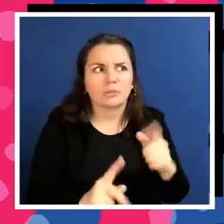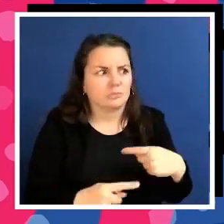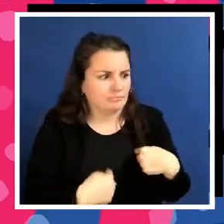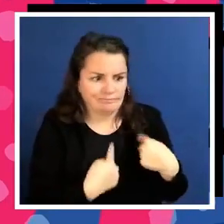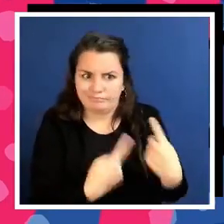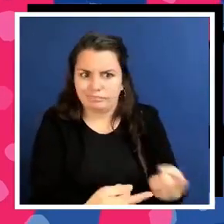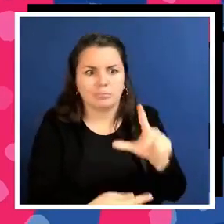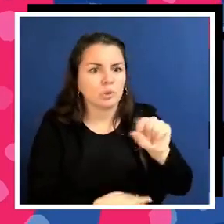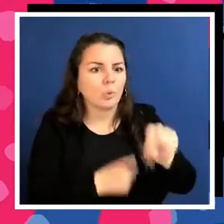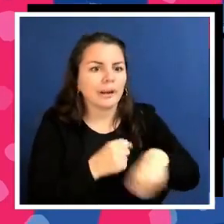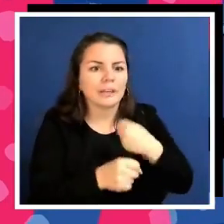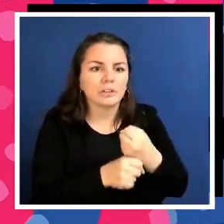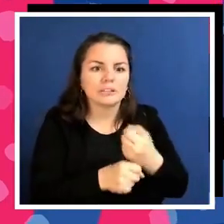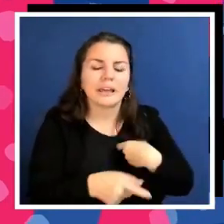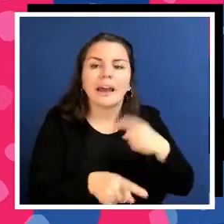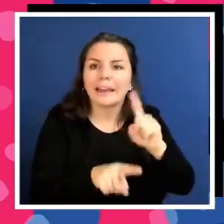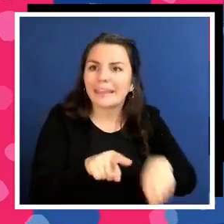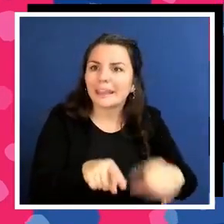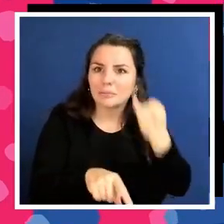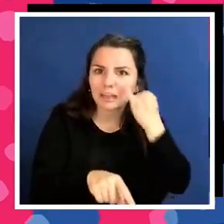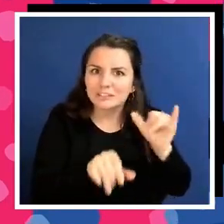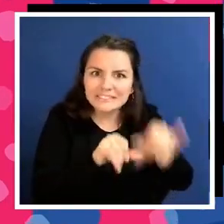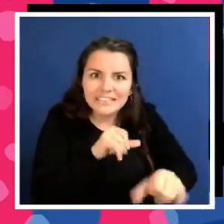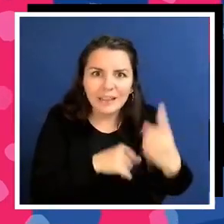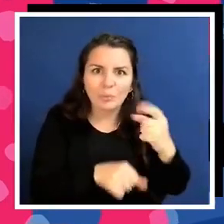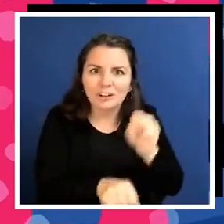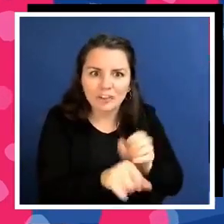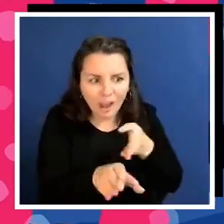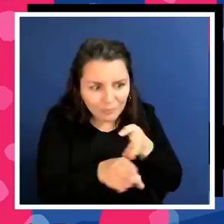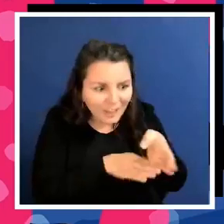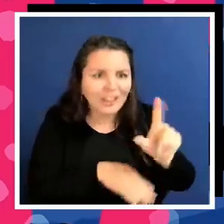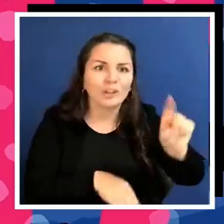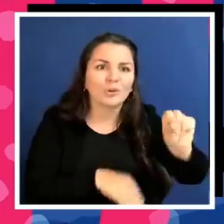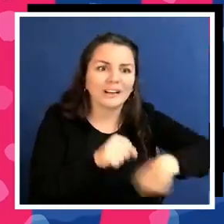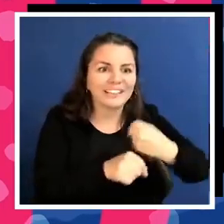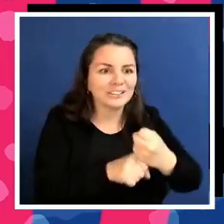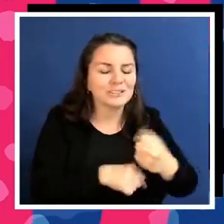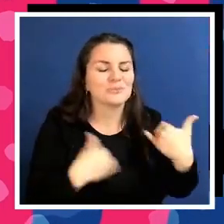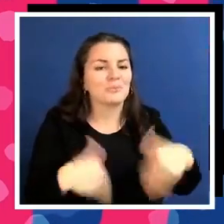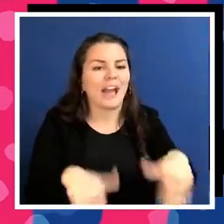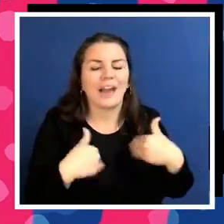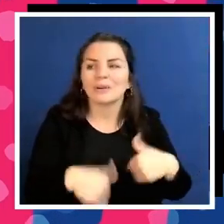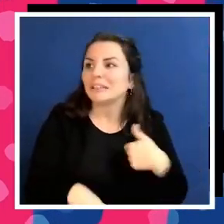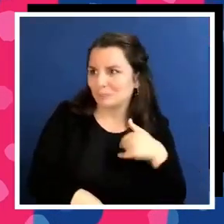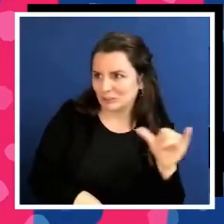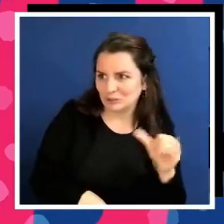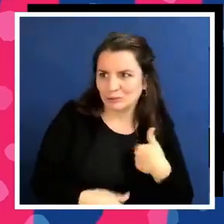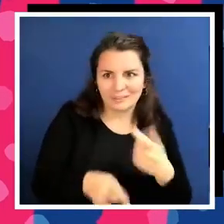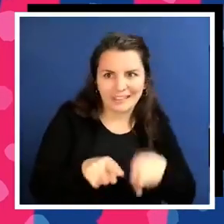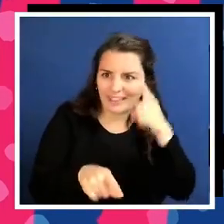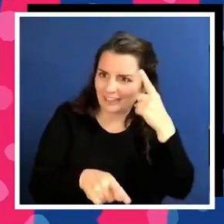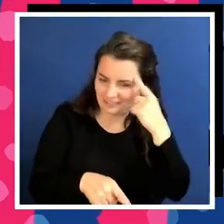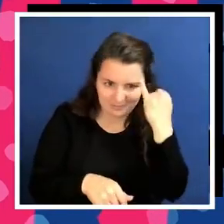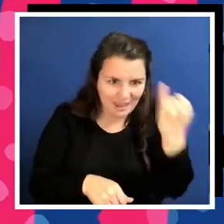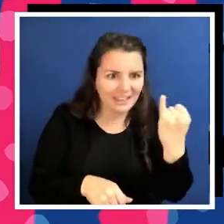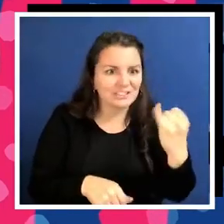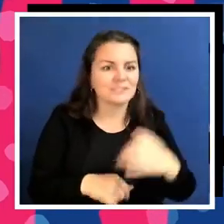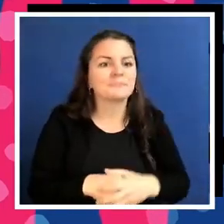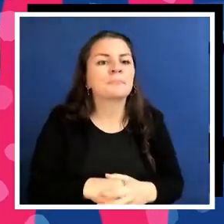HOW LONG A GIVEN HOUSECLEANER?